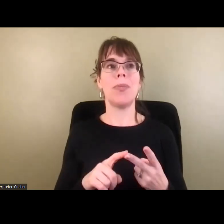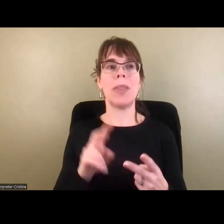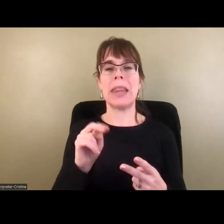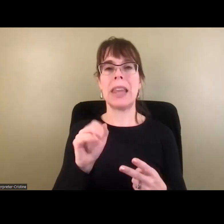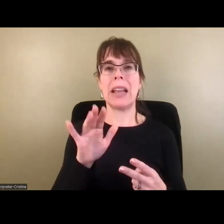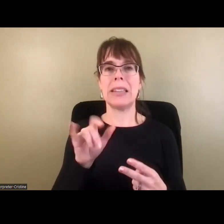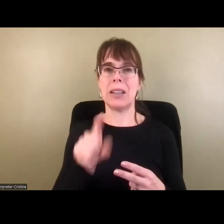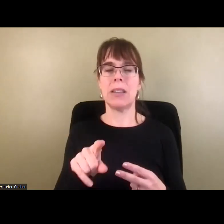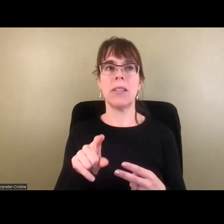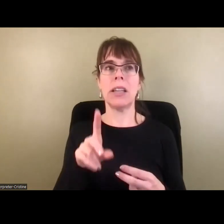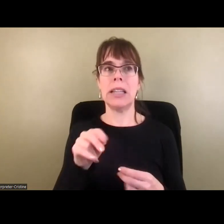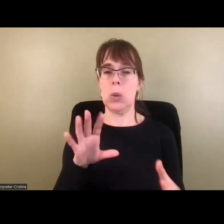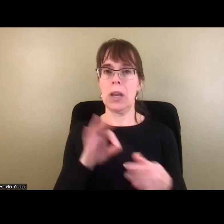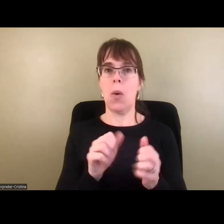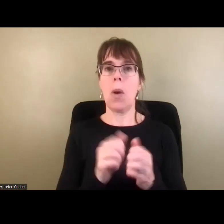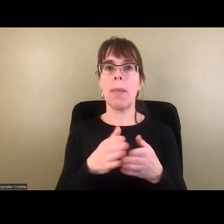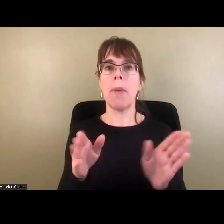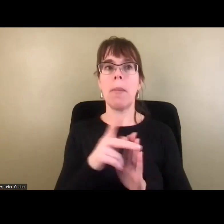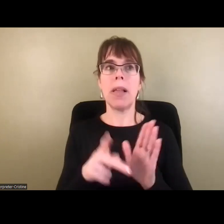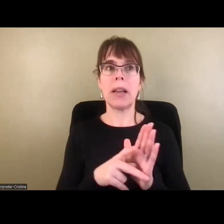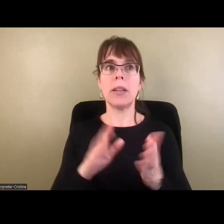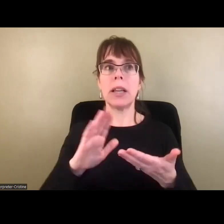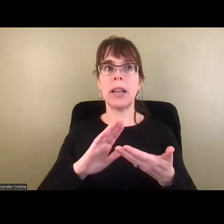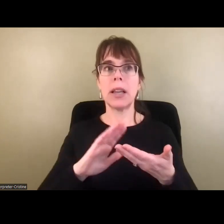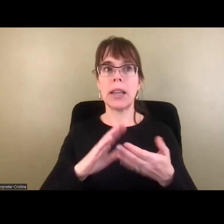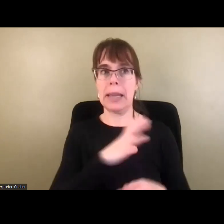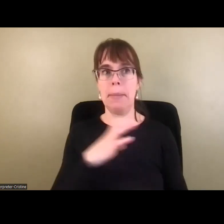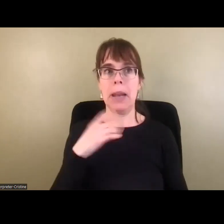have you connected with both public policy committees for both VFC and CCASA?